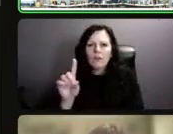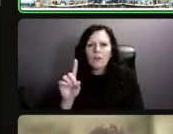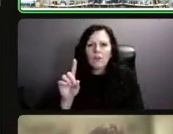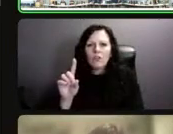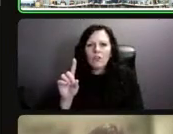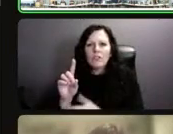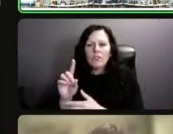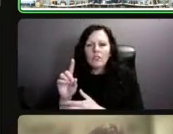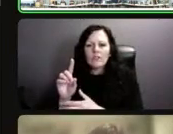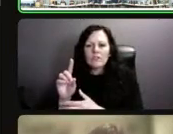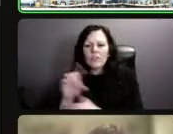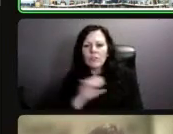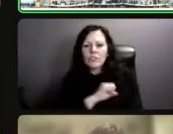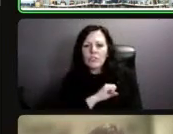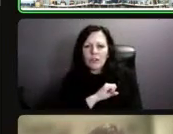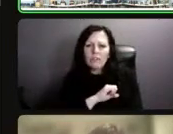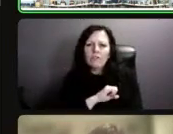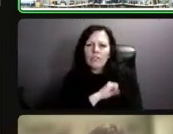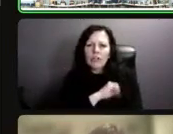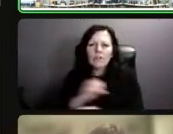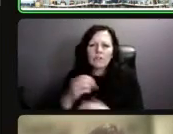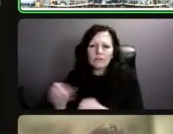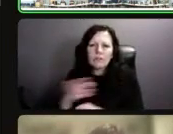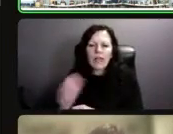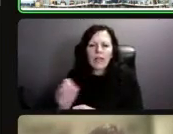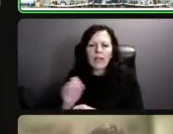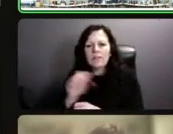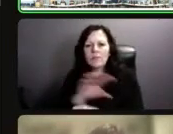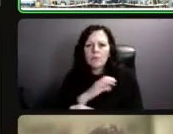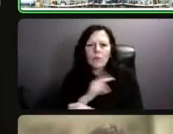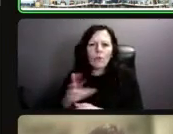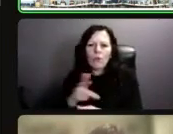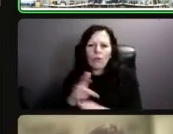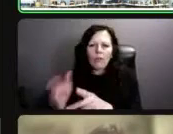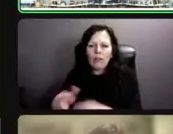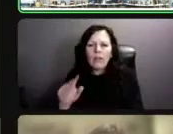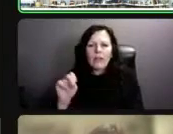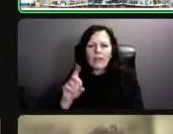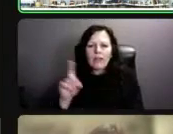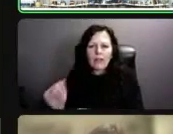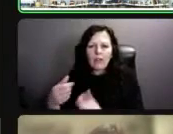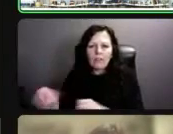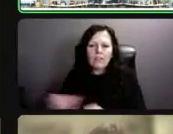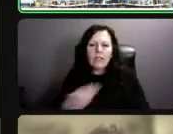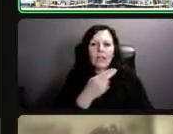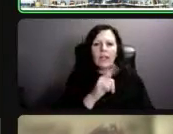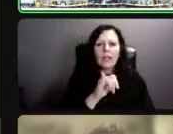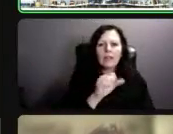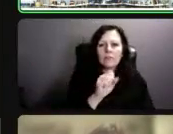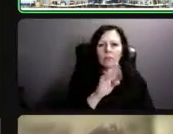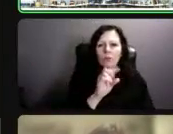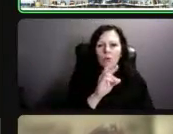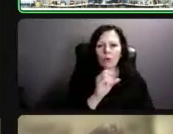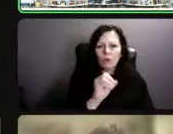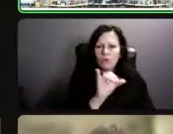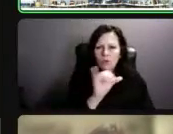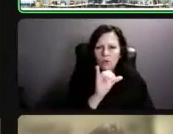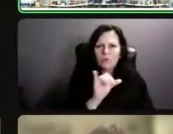POLK COUNTY PASSED ONE BACK IN